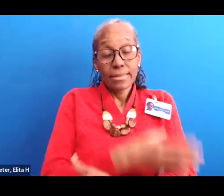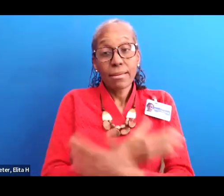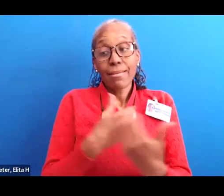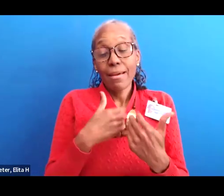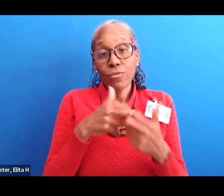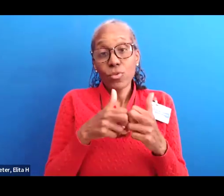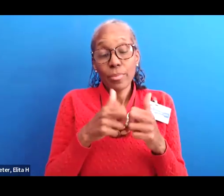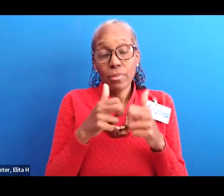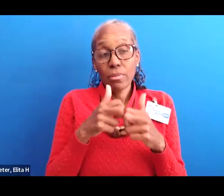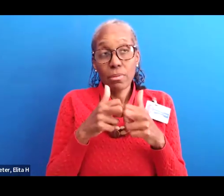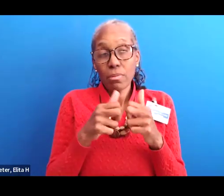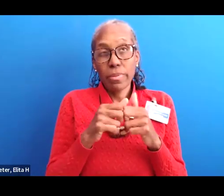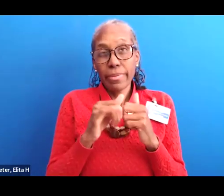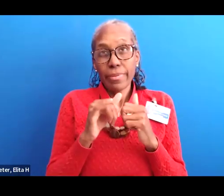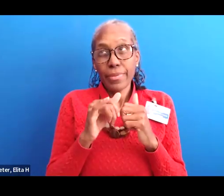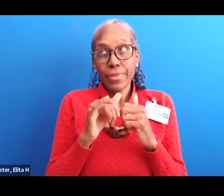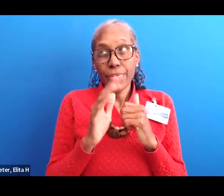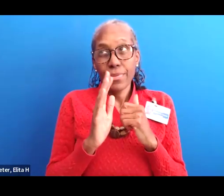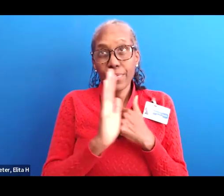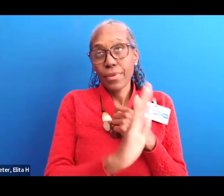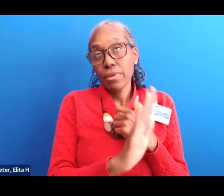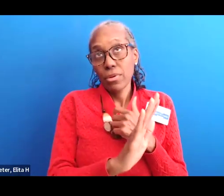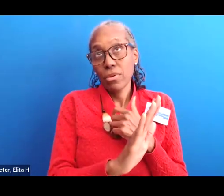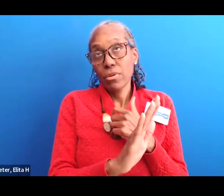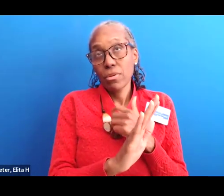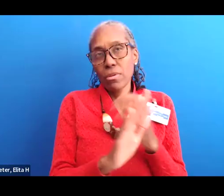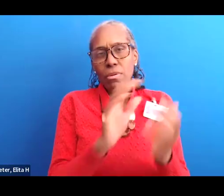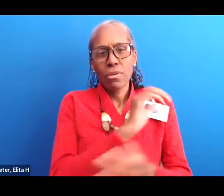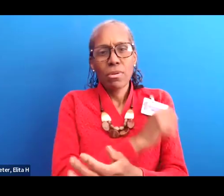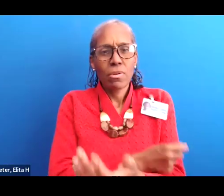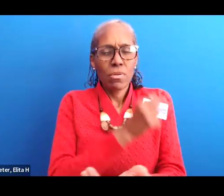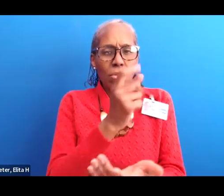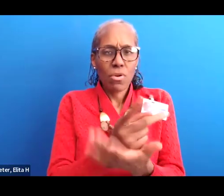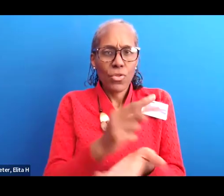trouble with it, with their authorized nursing service.